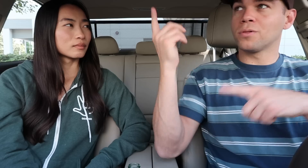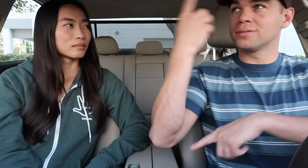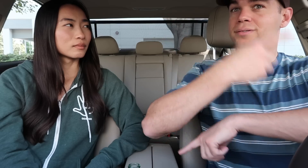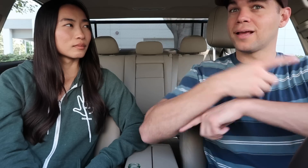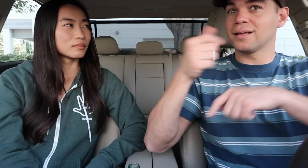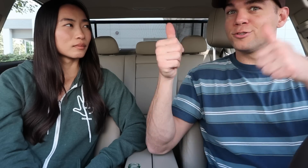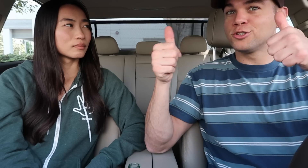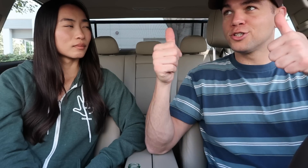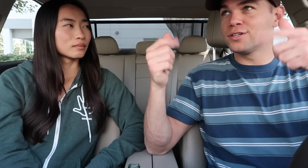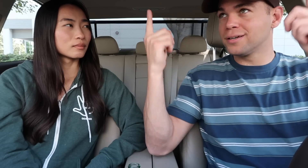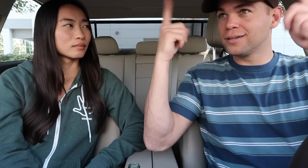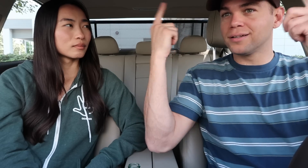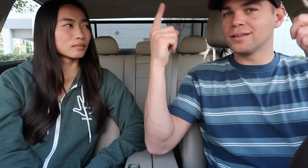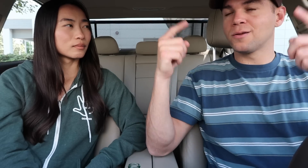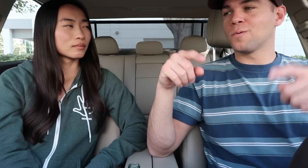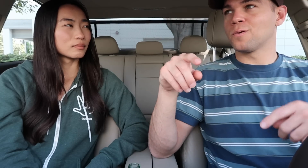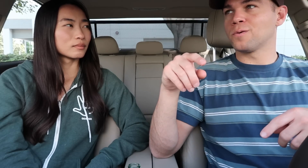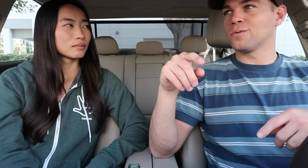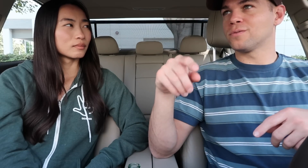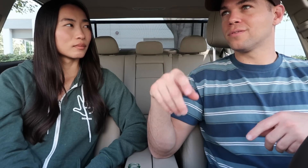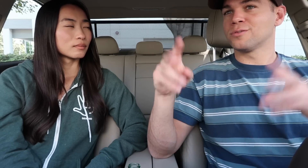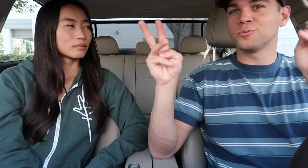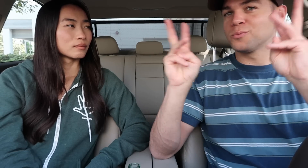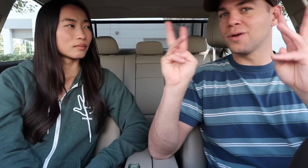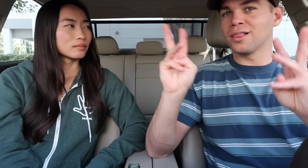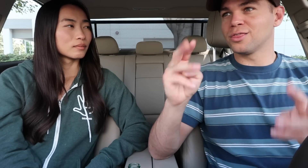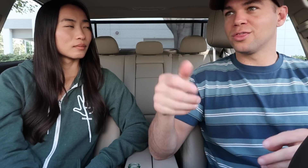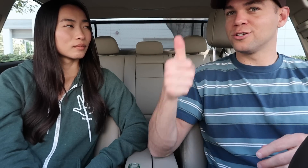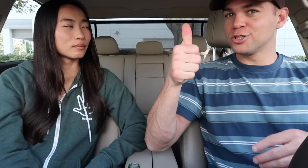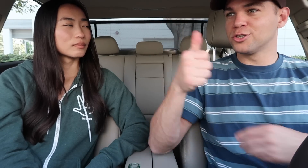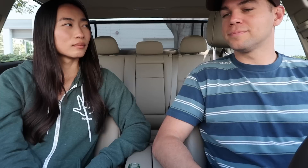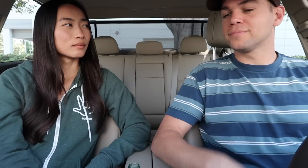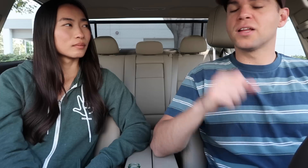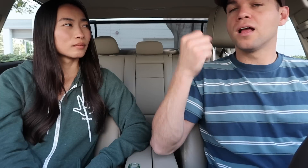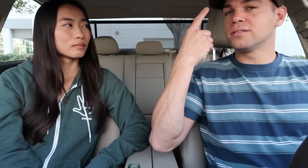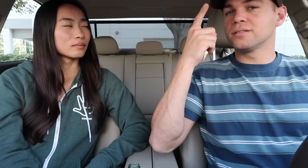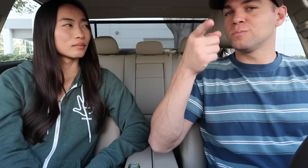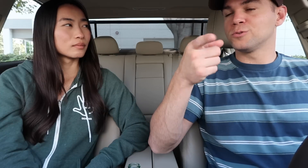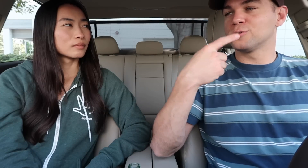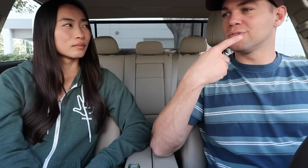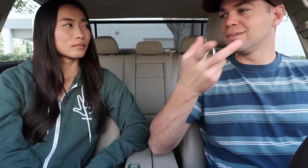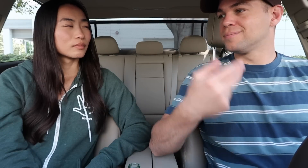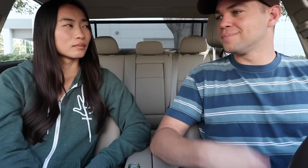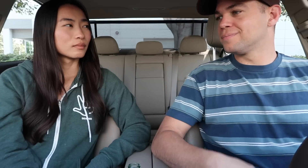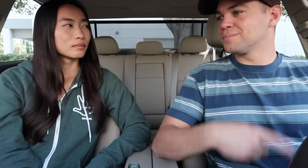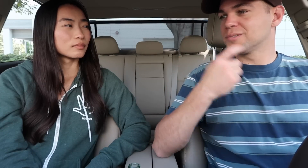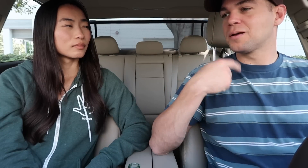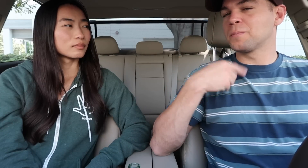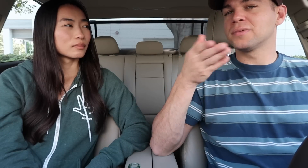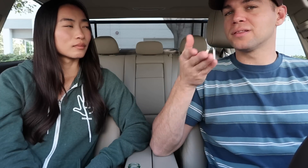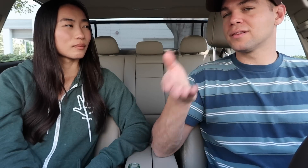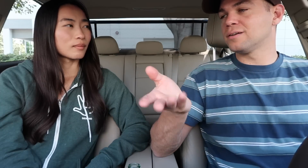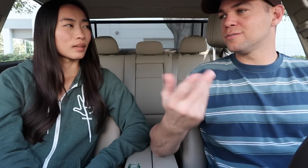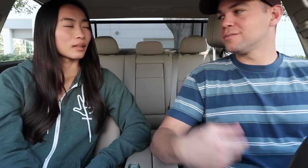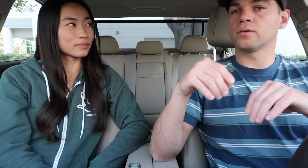like "oh the day is good" or the "weather is good" I understand what you're saying because I've been there